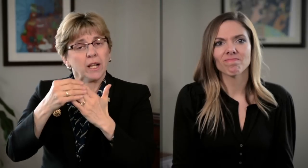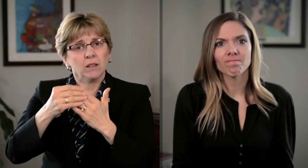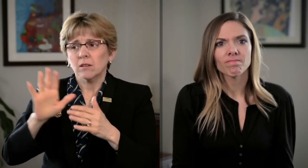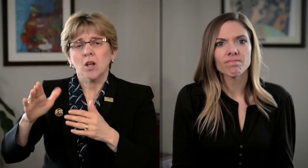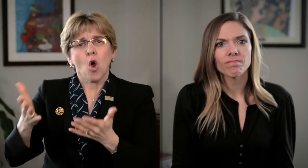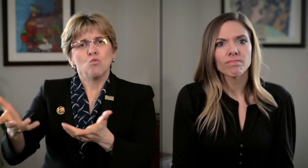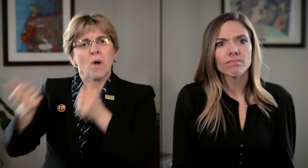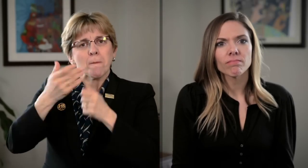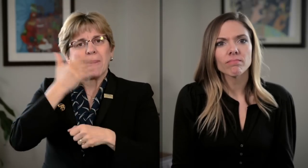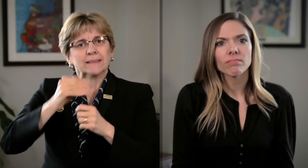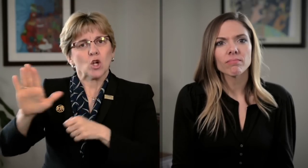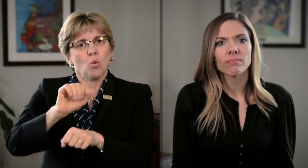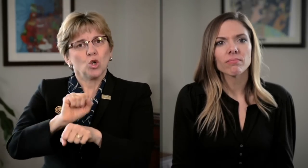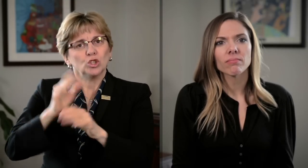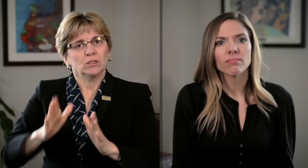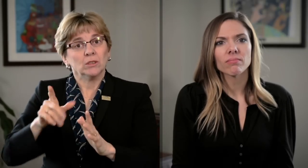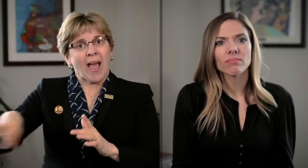She told me how she would lead: "Draw the best out of your employees."